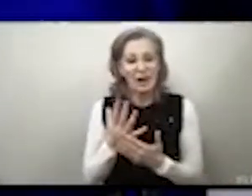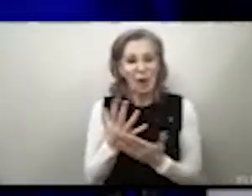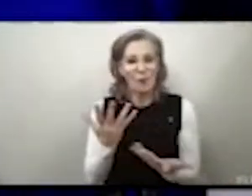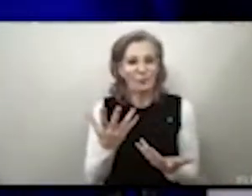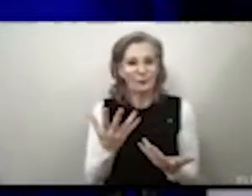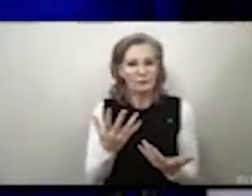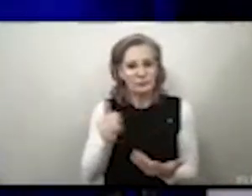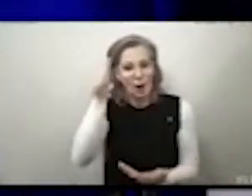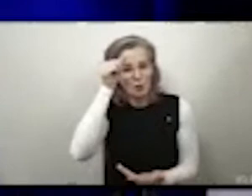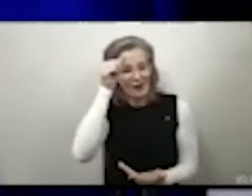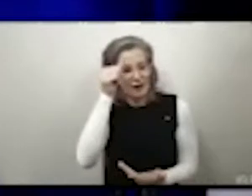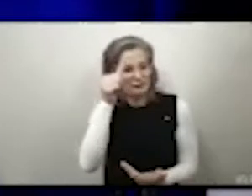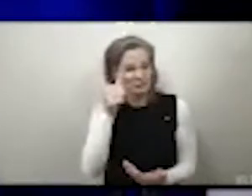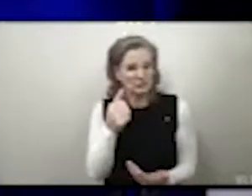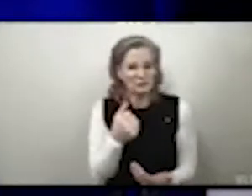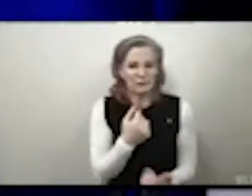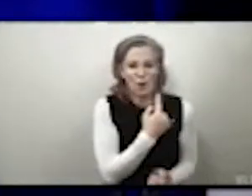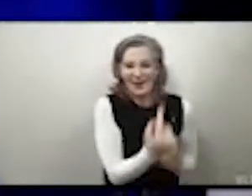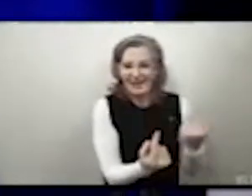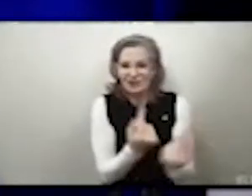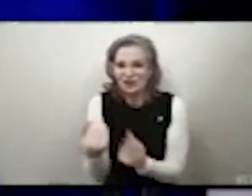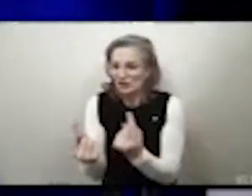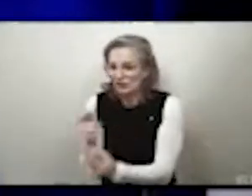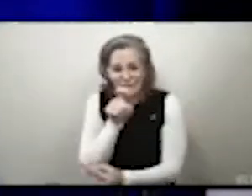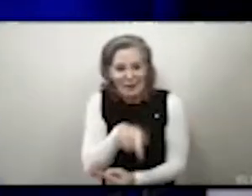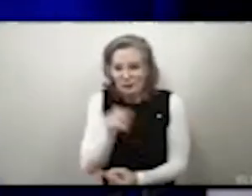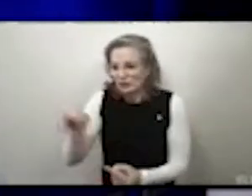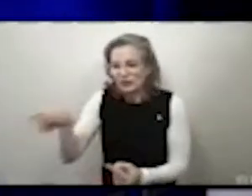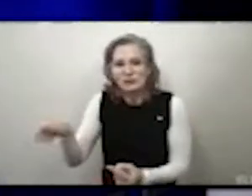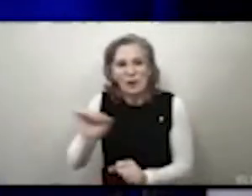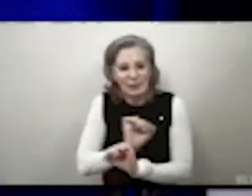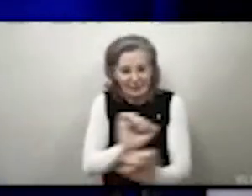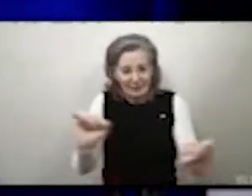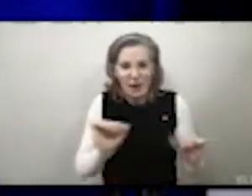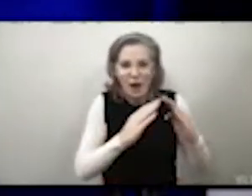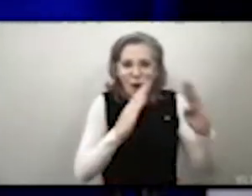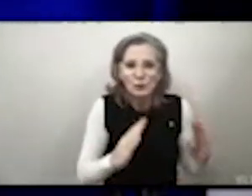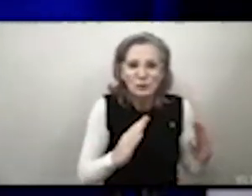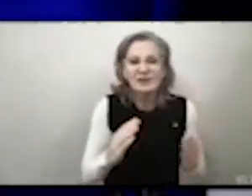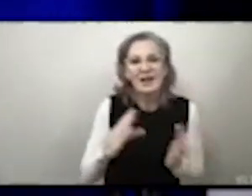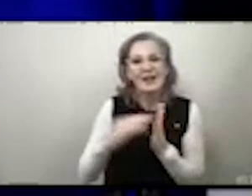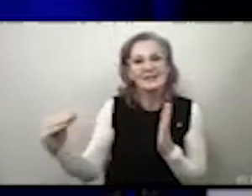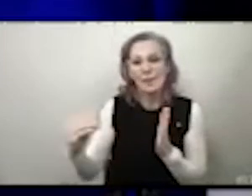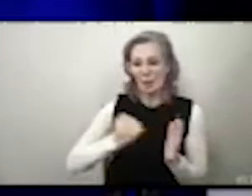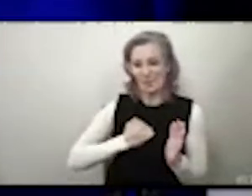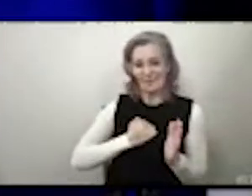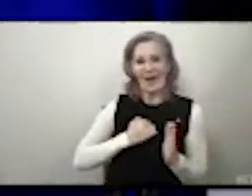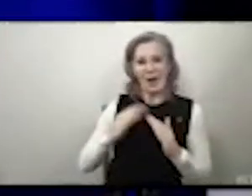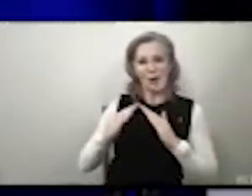is really, really important. I mean I have an emergency food supply in my house and I will keep it turned over and those sorts of